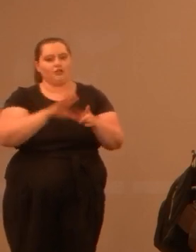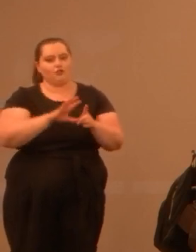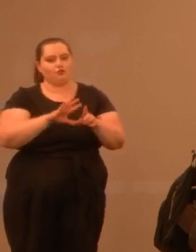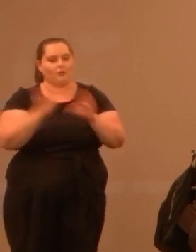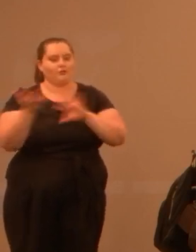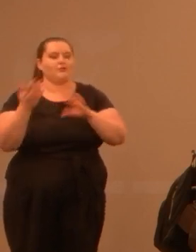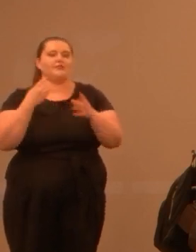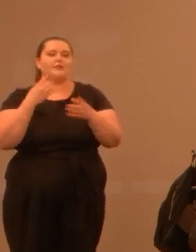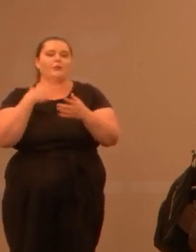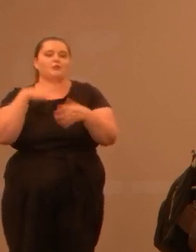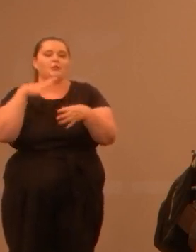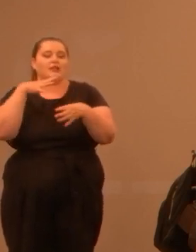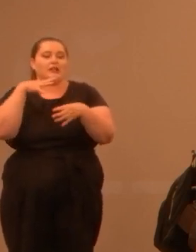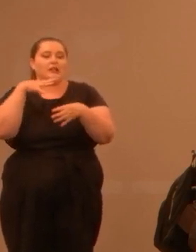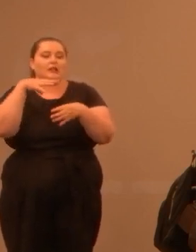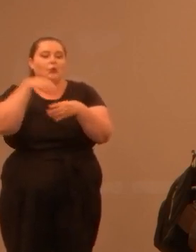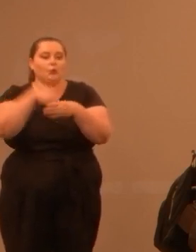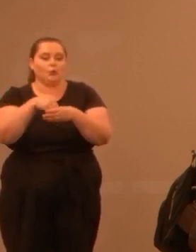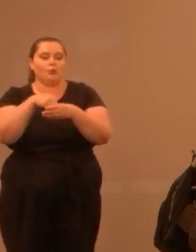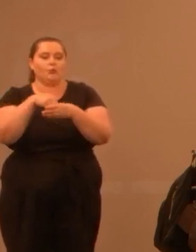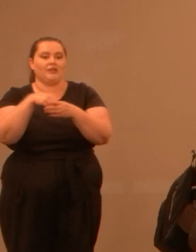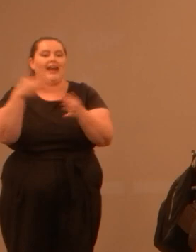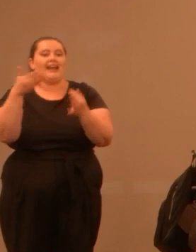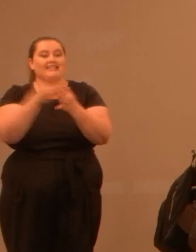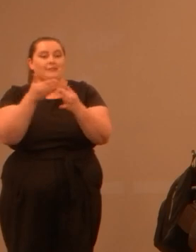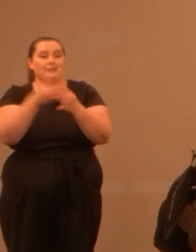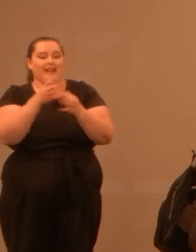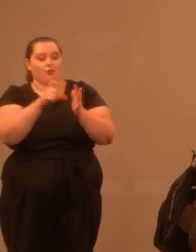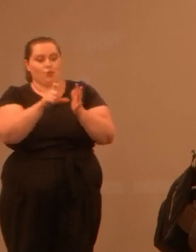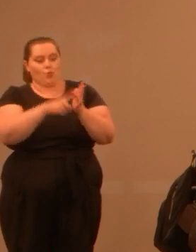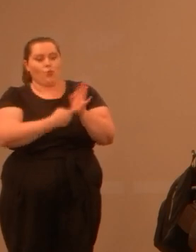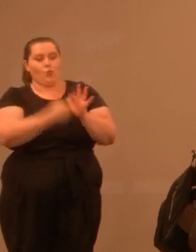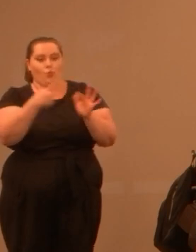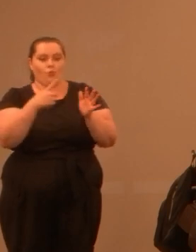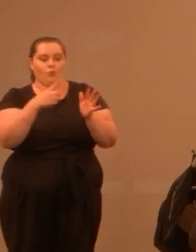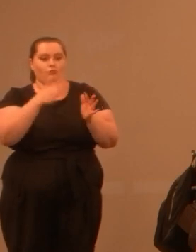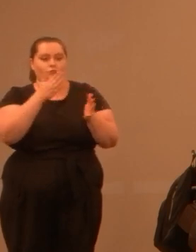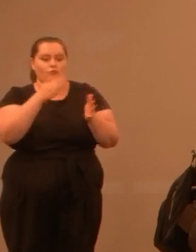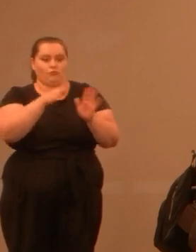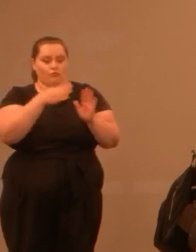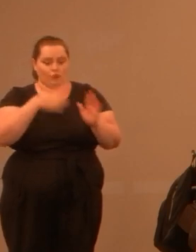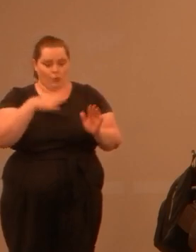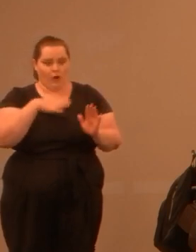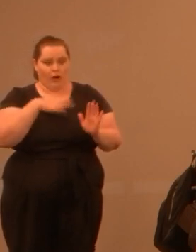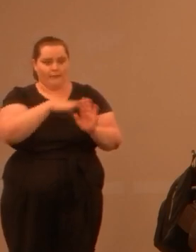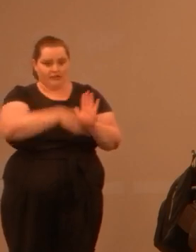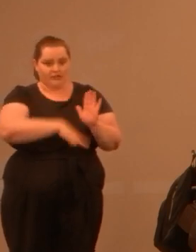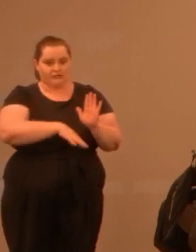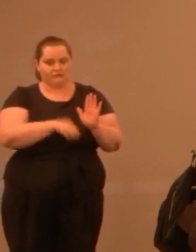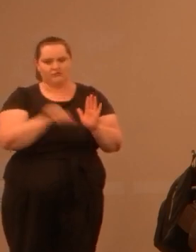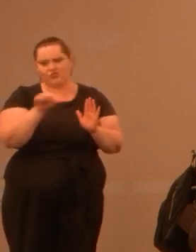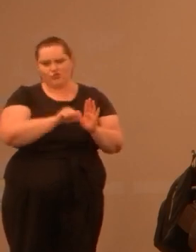accessibility as a core requirement. It should be seamless. Everyone here